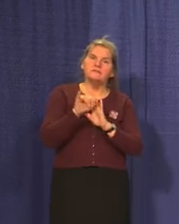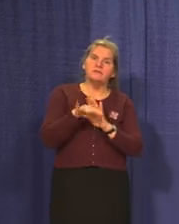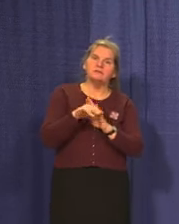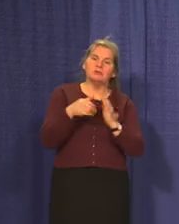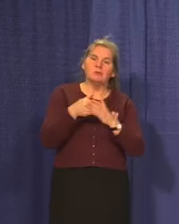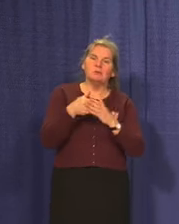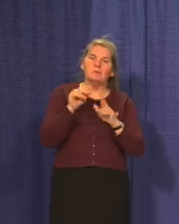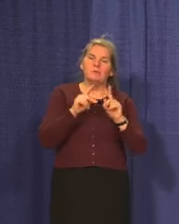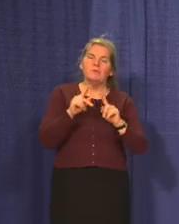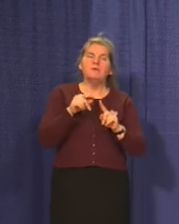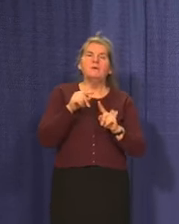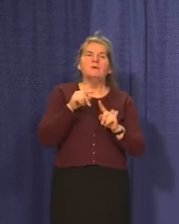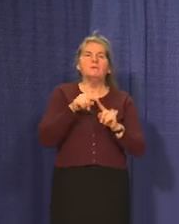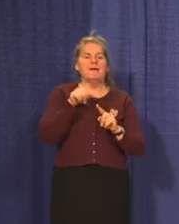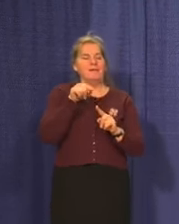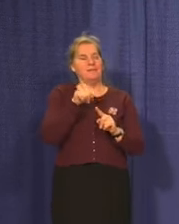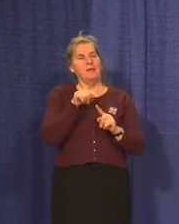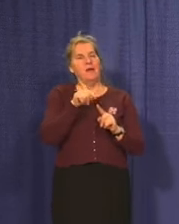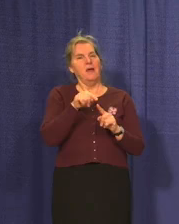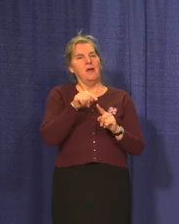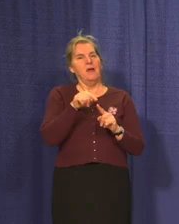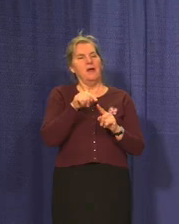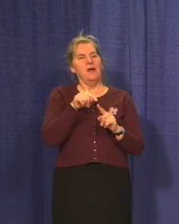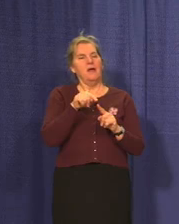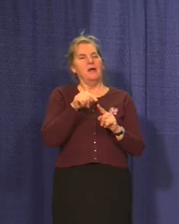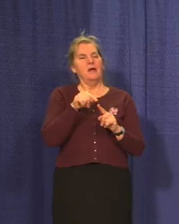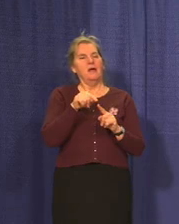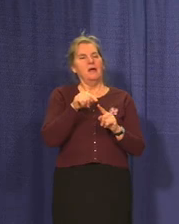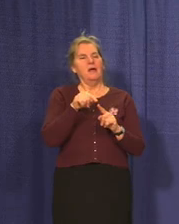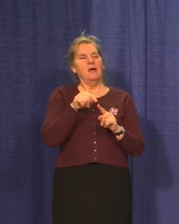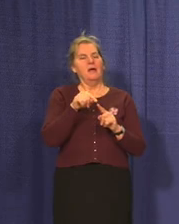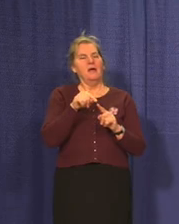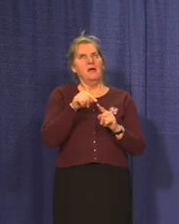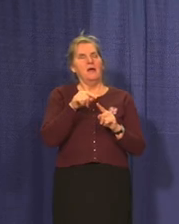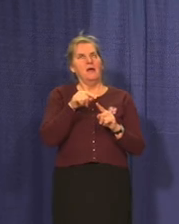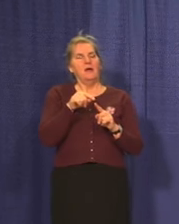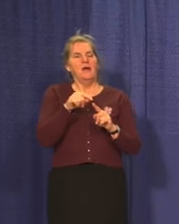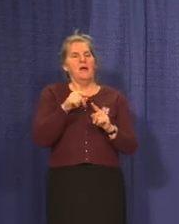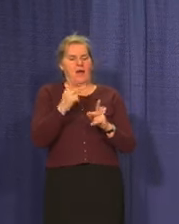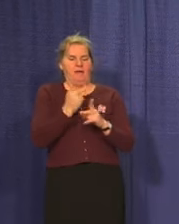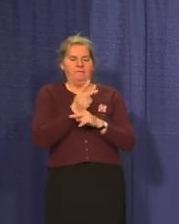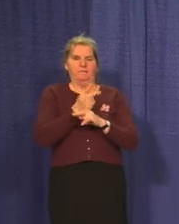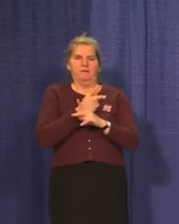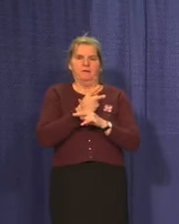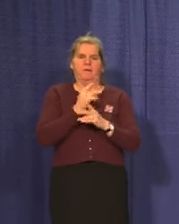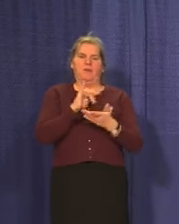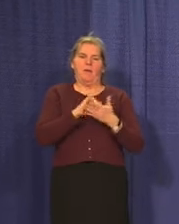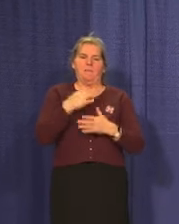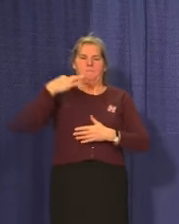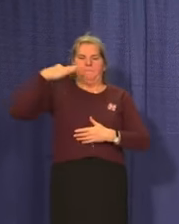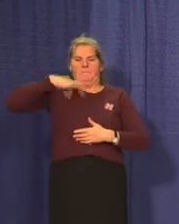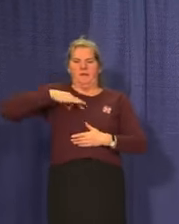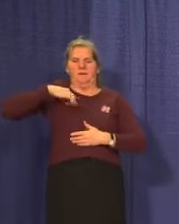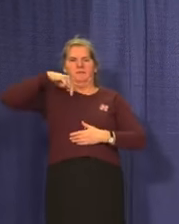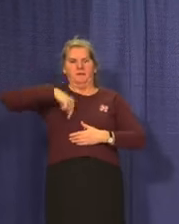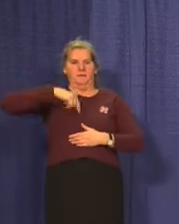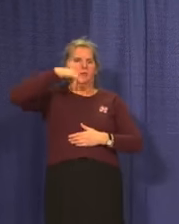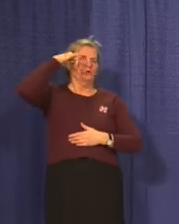I SAID THIS BEFORE, BUT THERE ARE SOME PRACTICALITIES OF HOW USEFUL THE APP WOULD BE IN OUR JURISDICTION. AS A SMALL JURISDICTION, WE DO